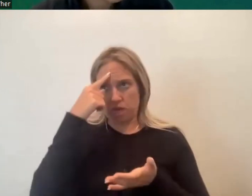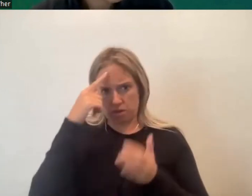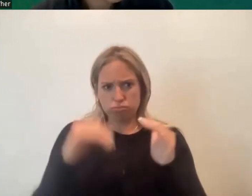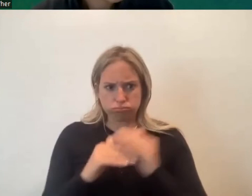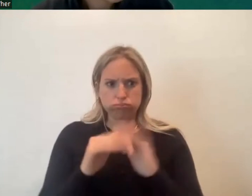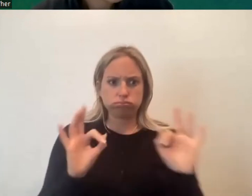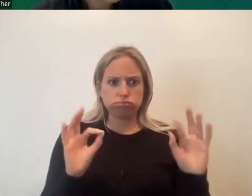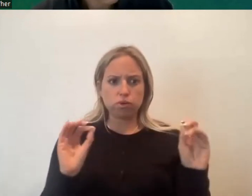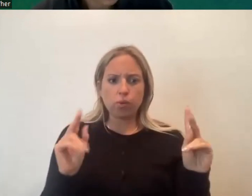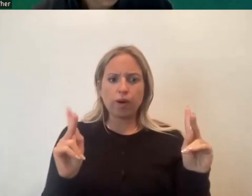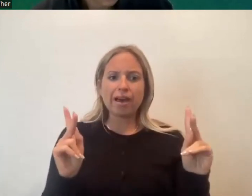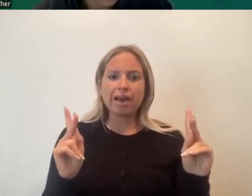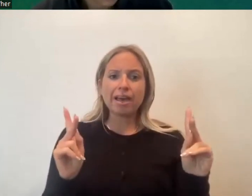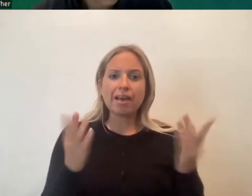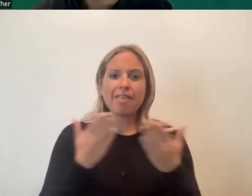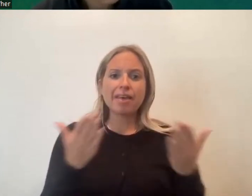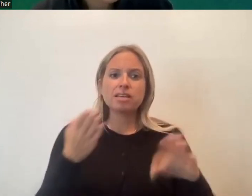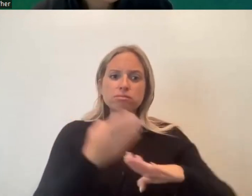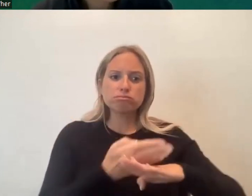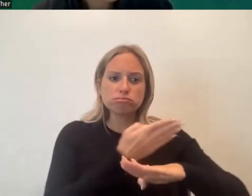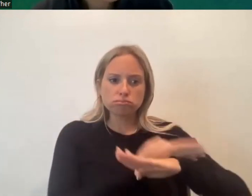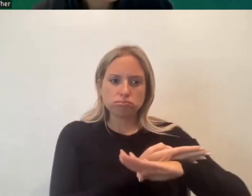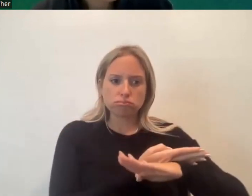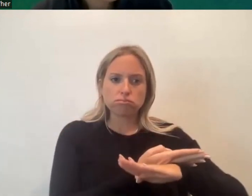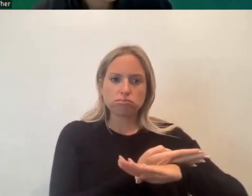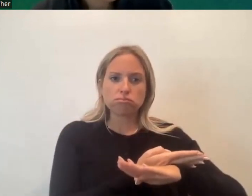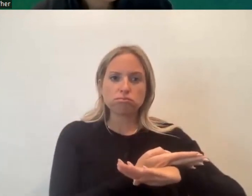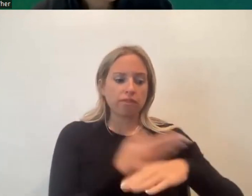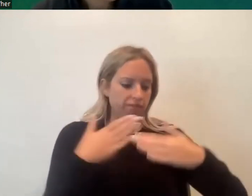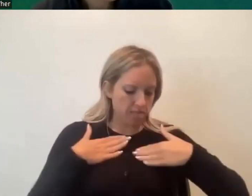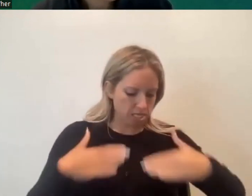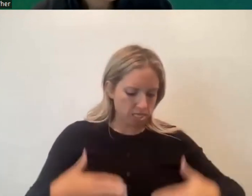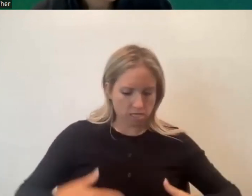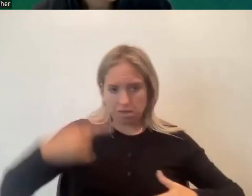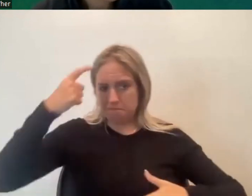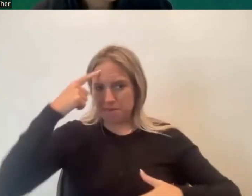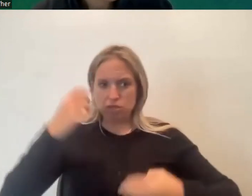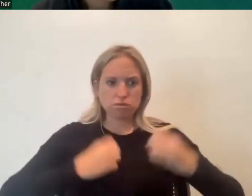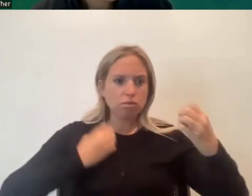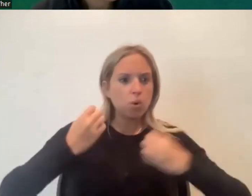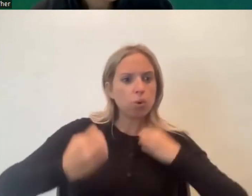where things have gotten a little better, whether it's physically, mentally, emotionally,